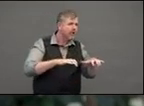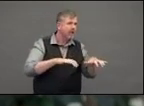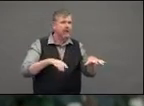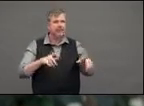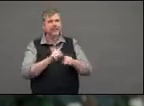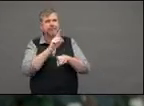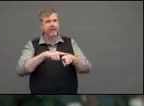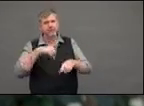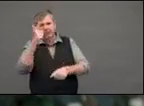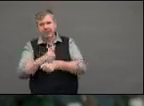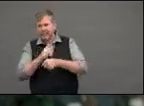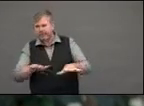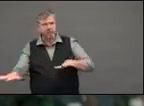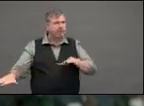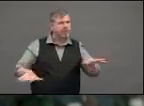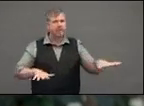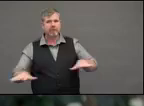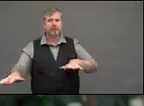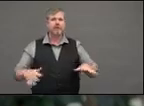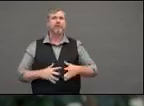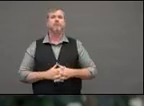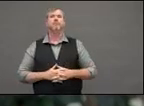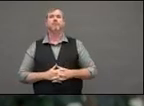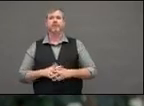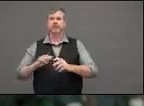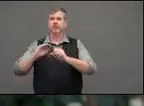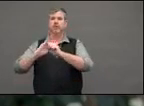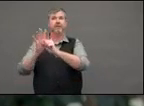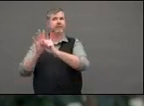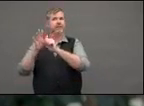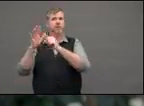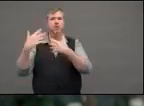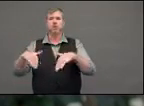has impacted me academically but